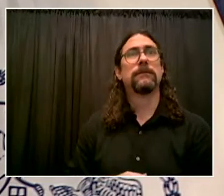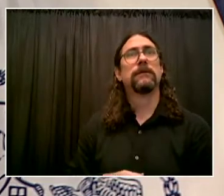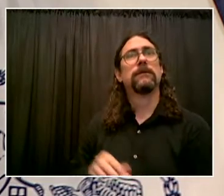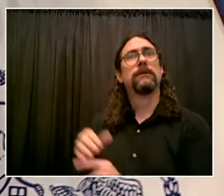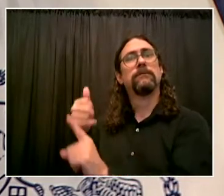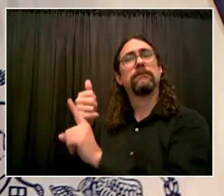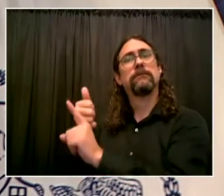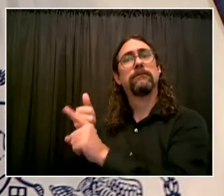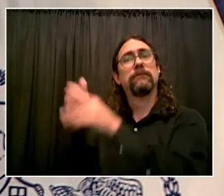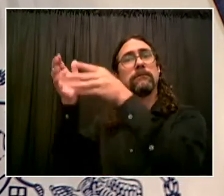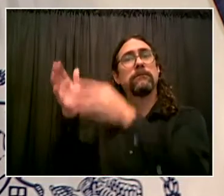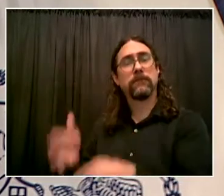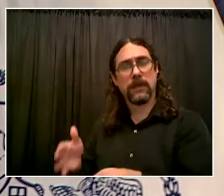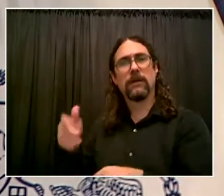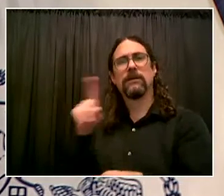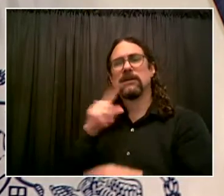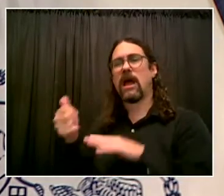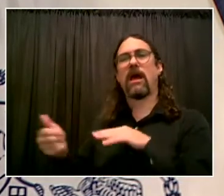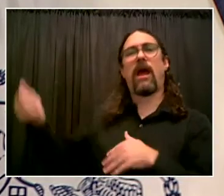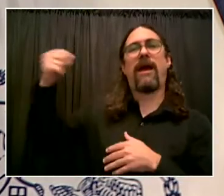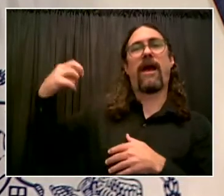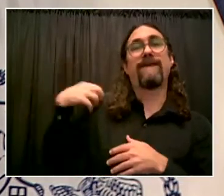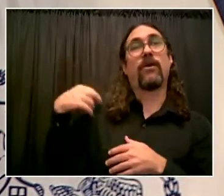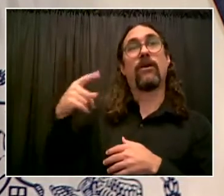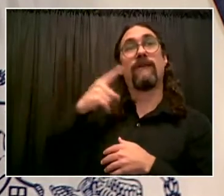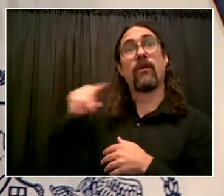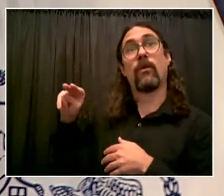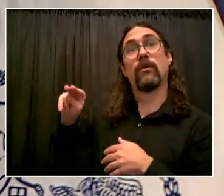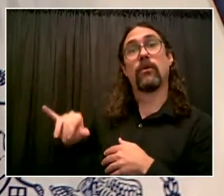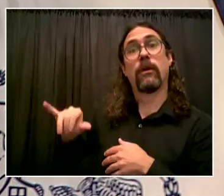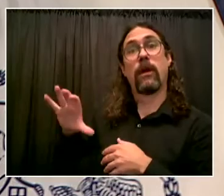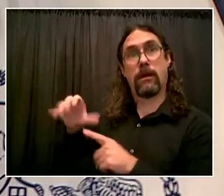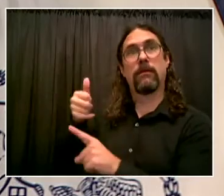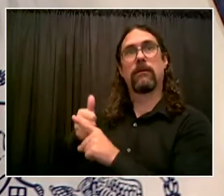IT. FIRST,A MEMBER OF THE NEW YORK CITY COMMISSION